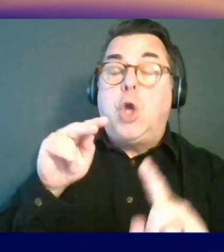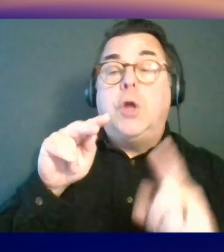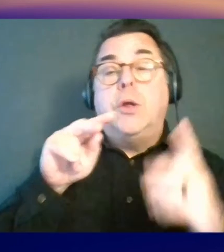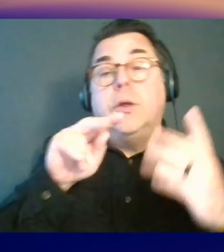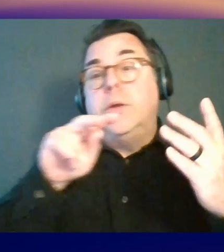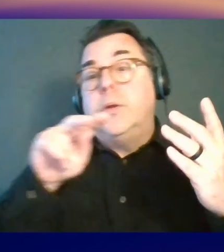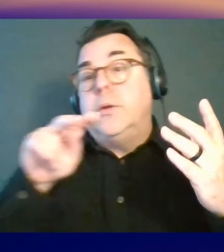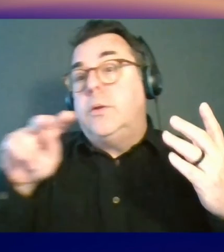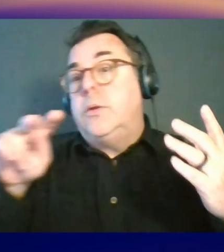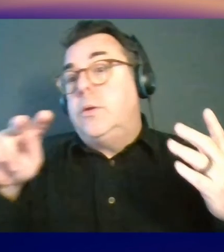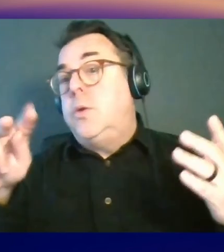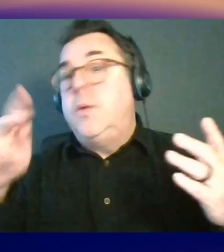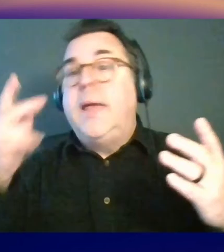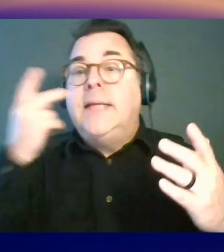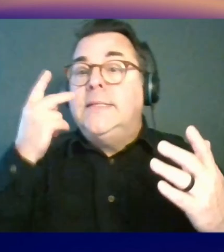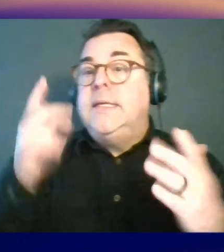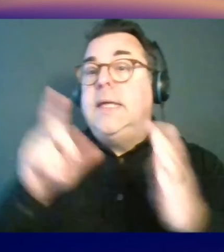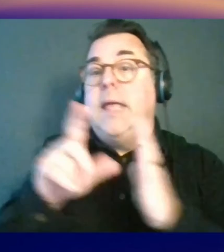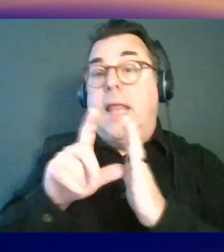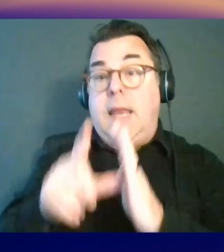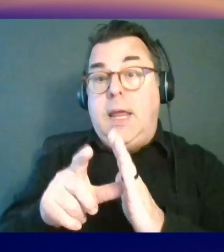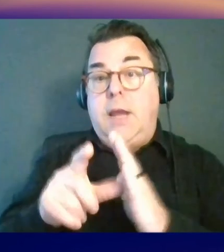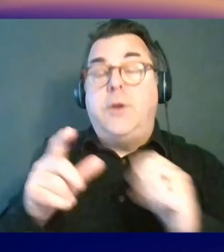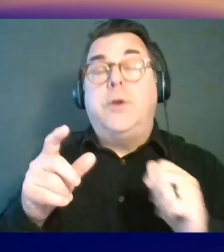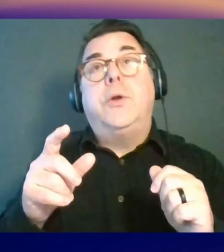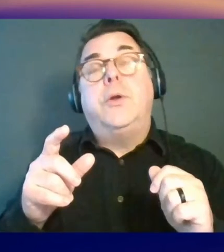you can see that, the, the one that has UDI747